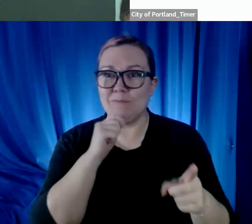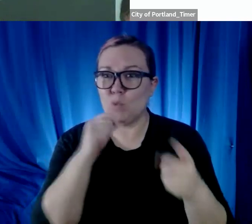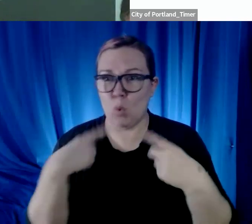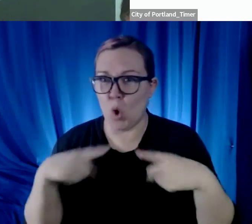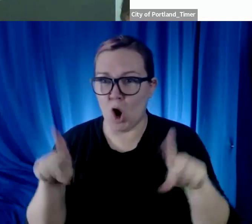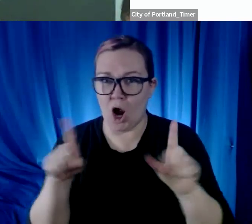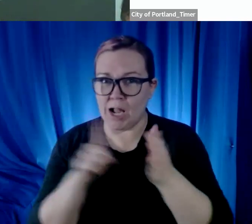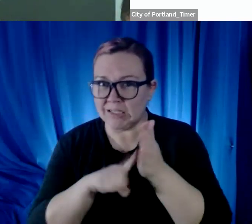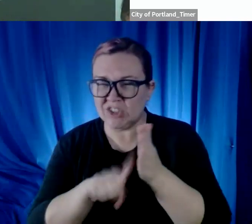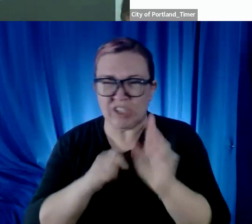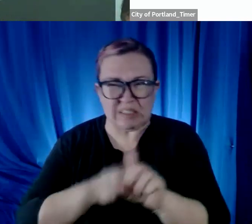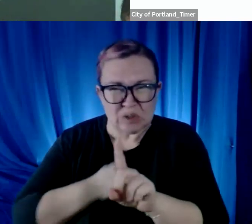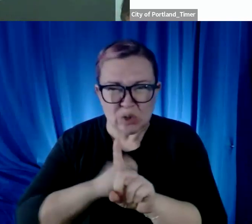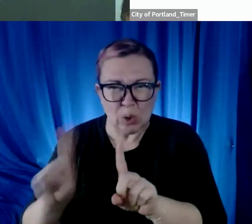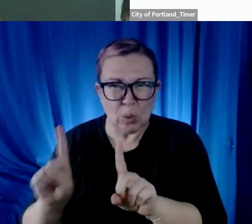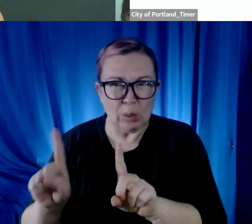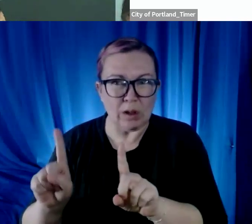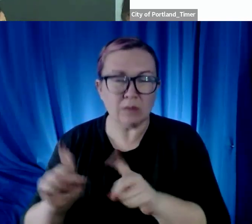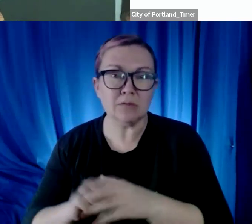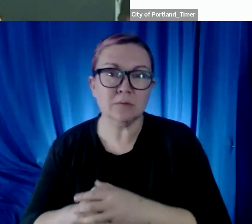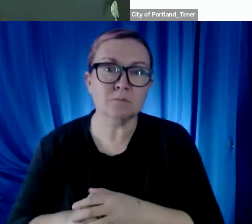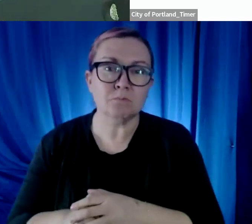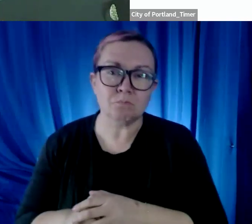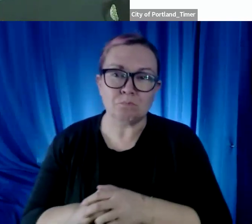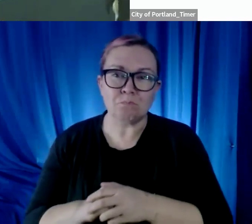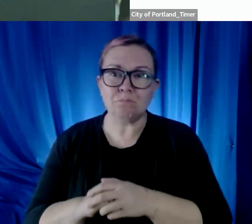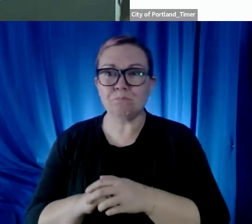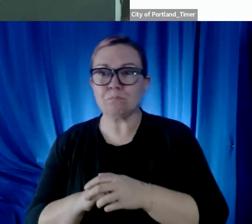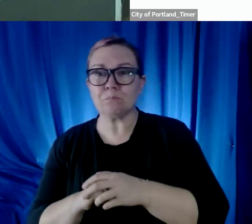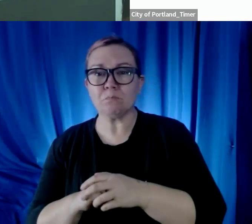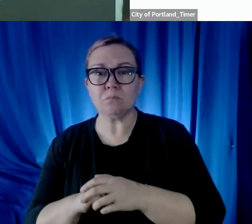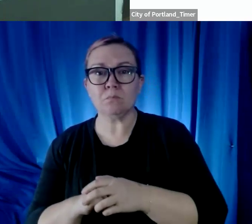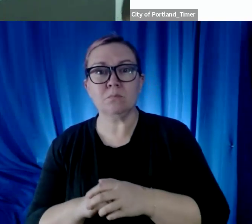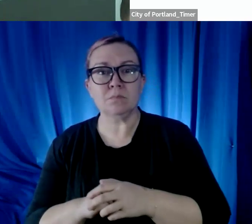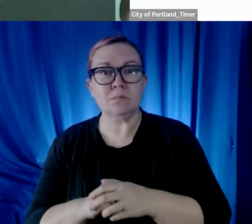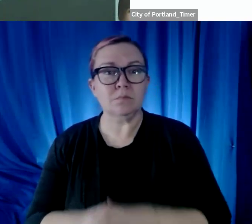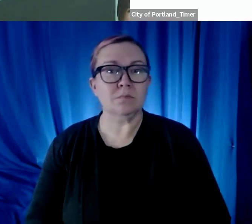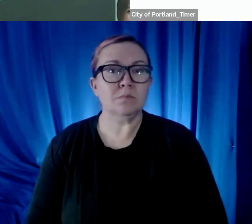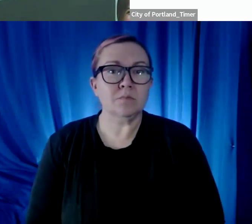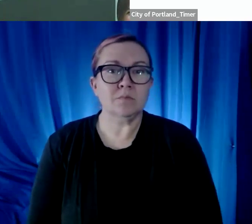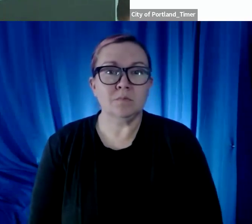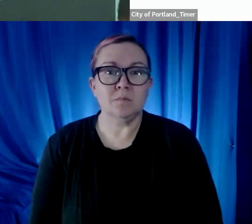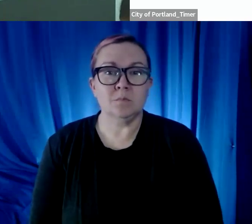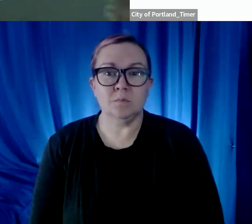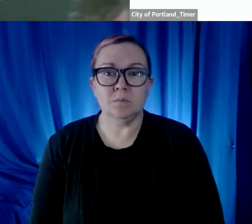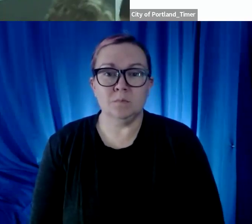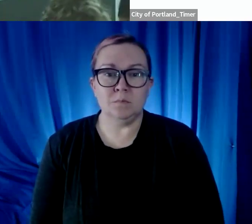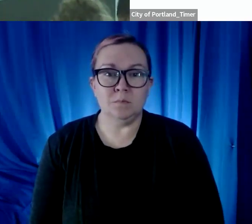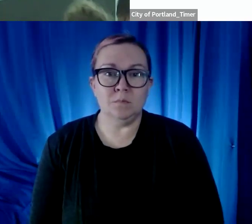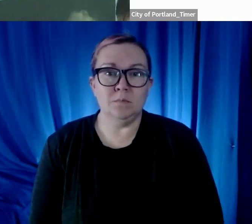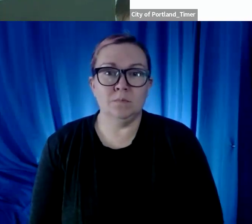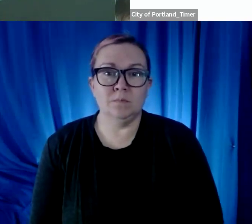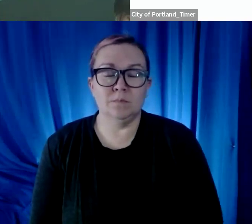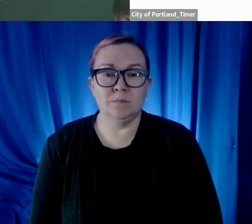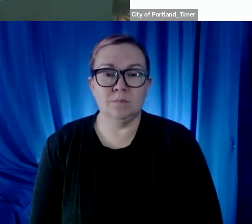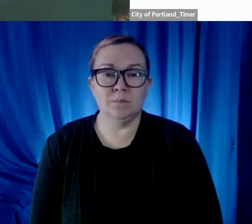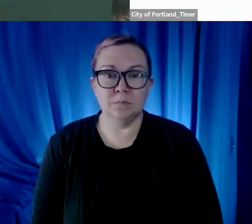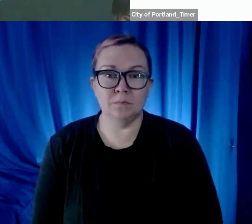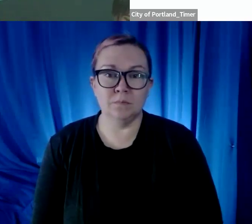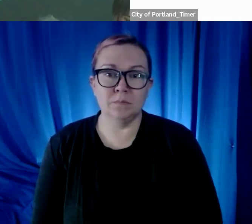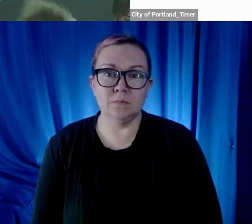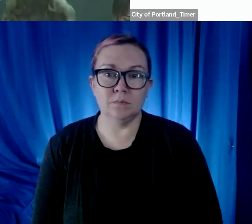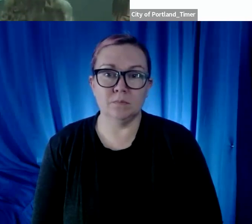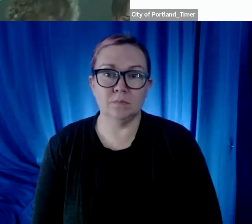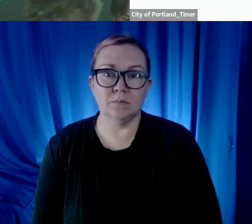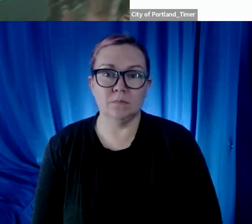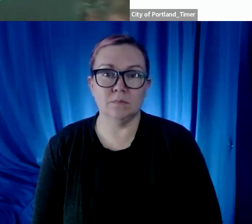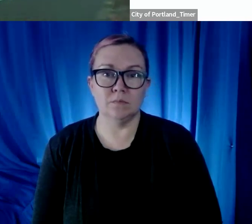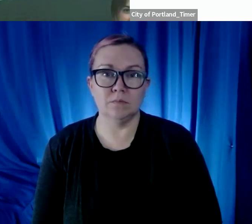Sorry about that.